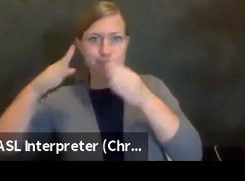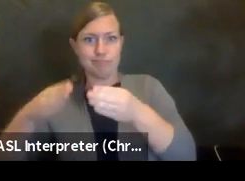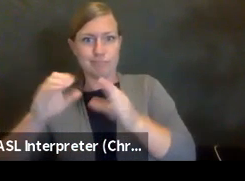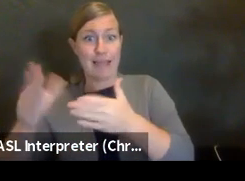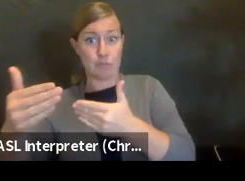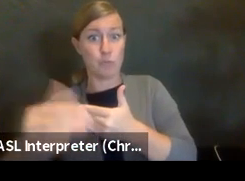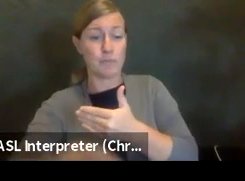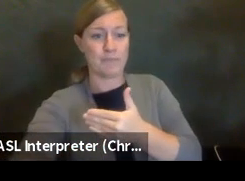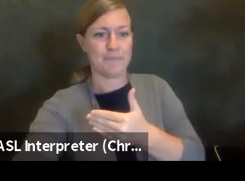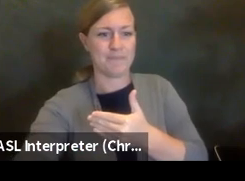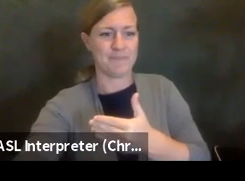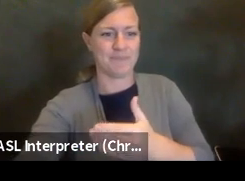Katherine Livick - ESD 112: Exactly!